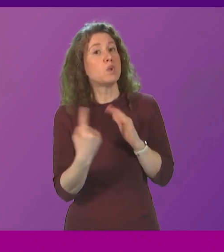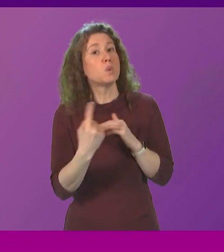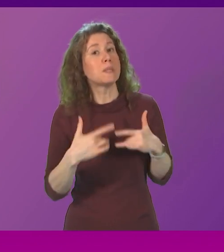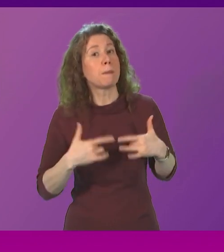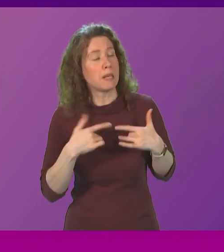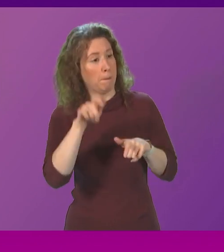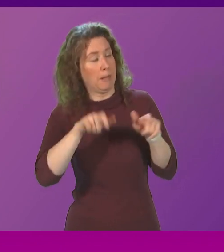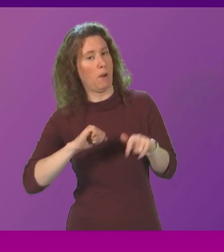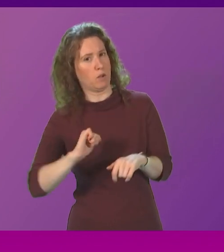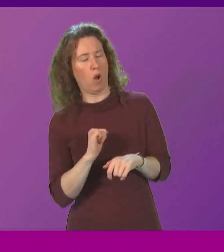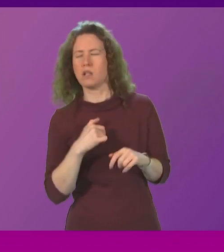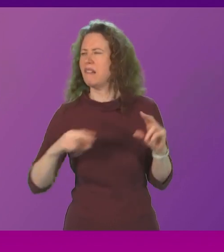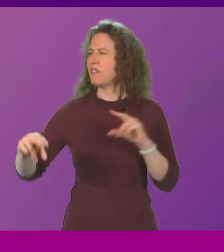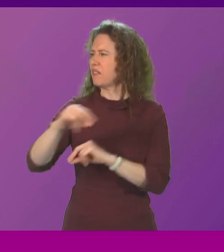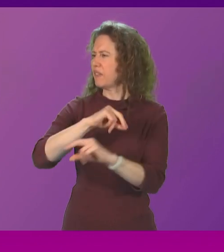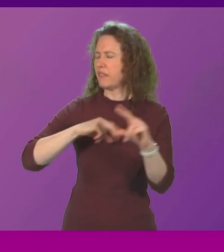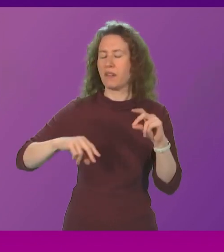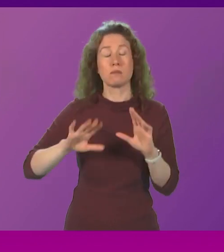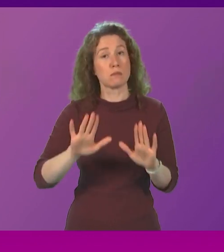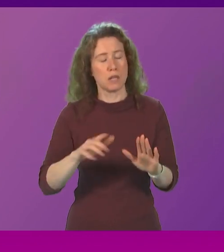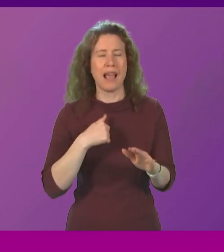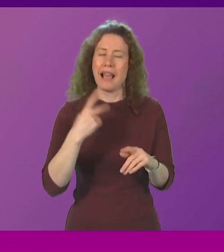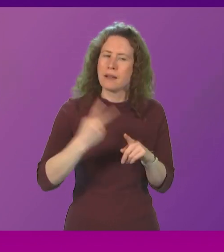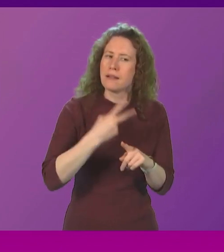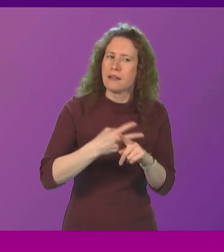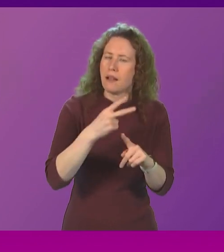who have given their verdict time and again.